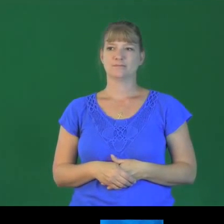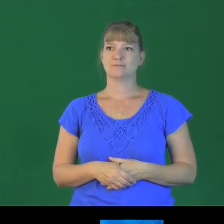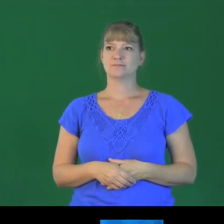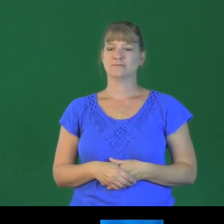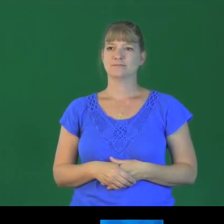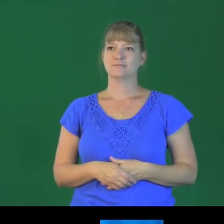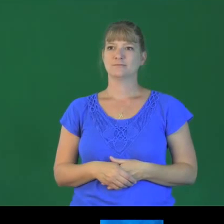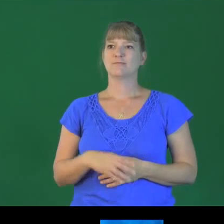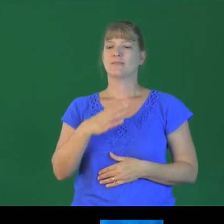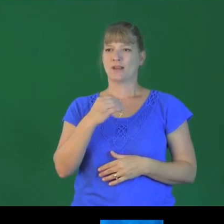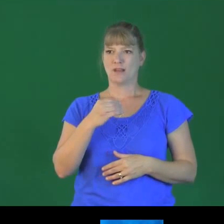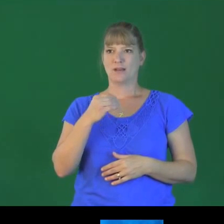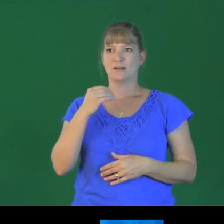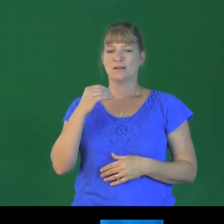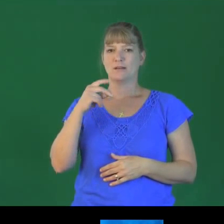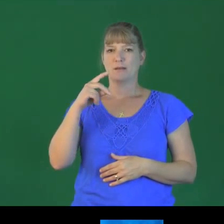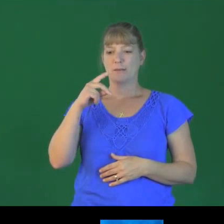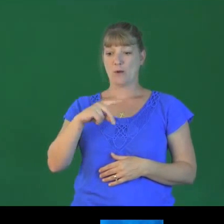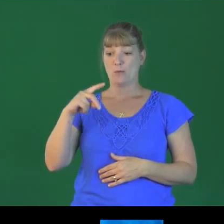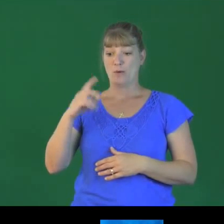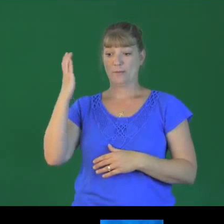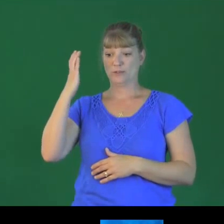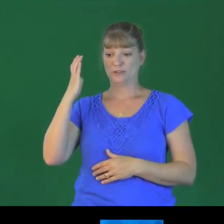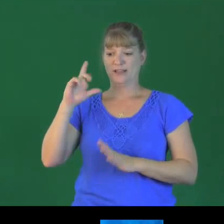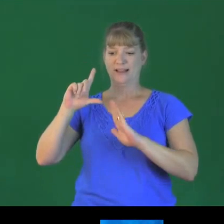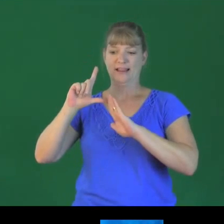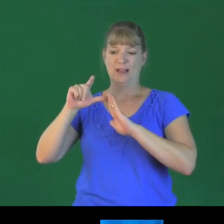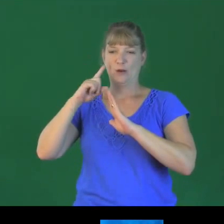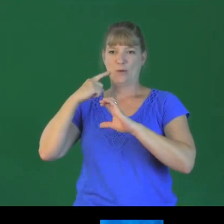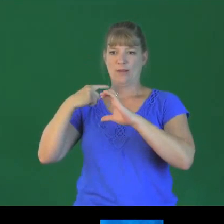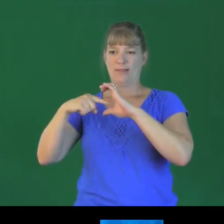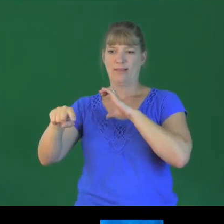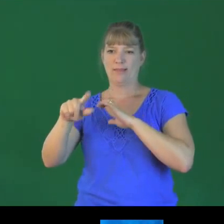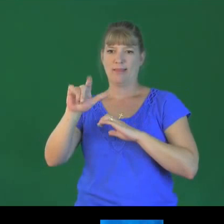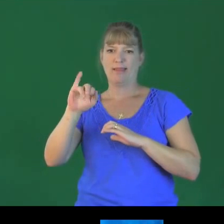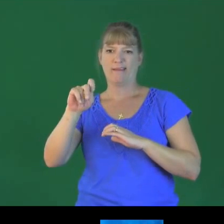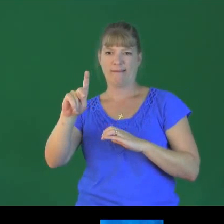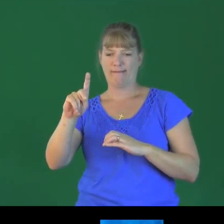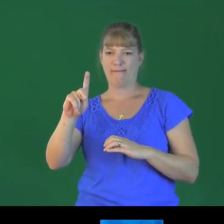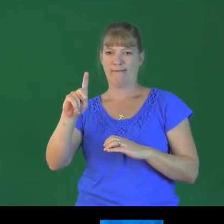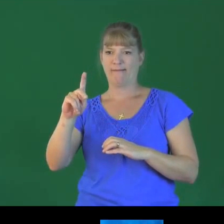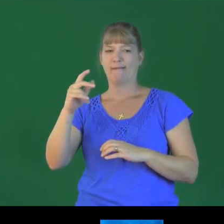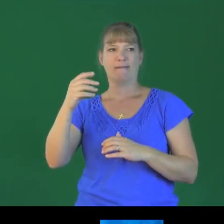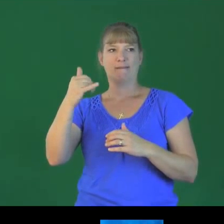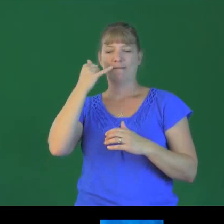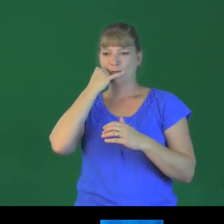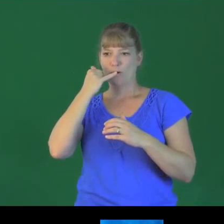We will send out the link to the PowerPoint presentation later. You will have my phone number and email address,